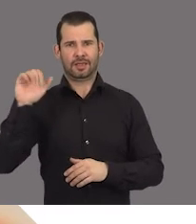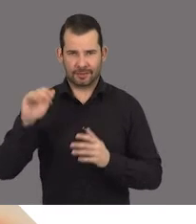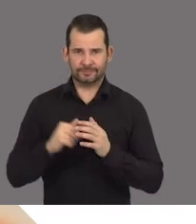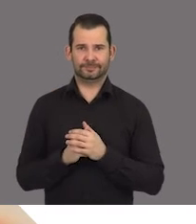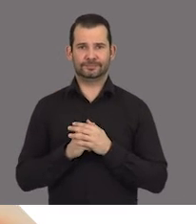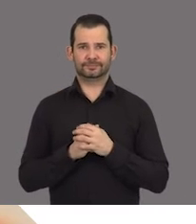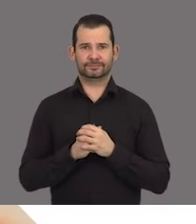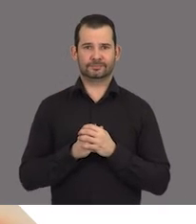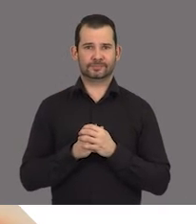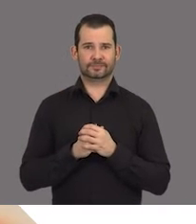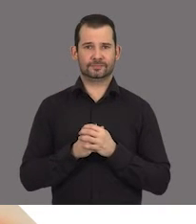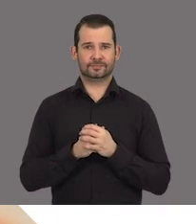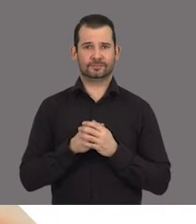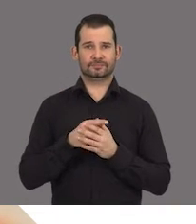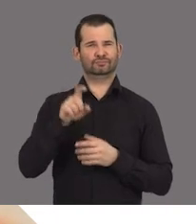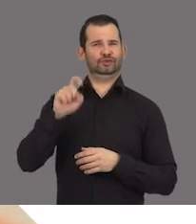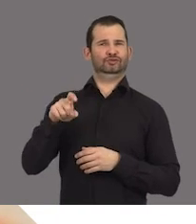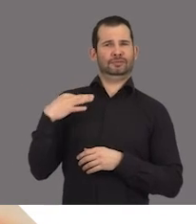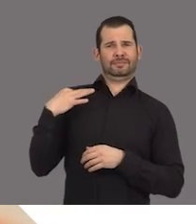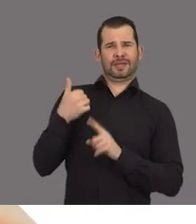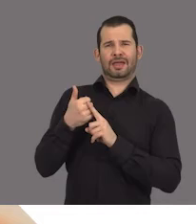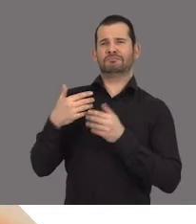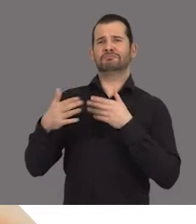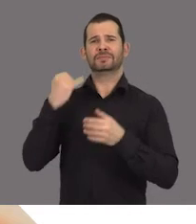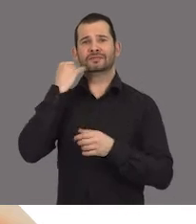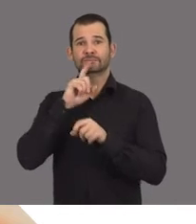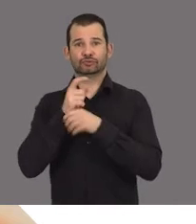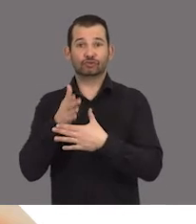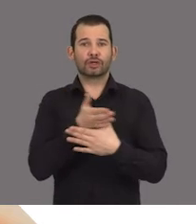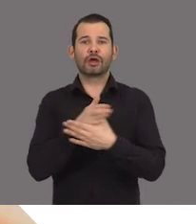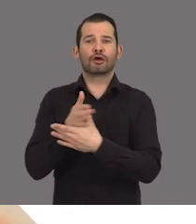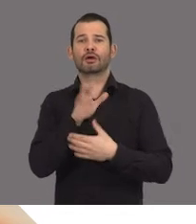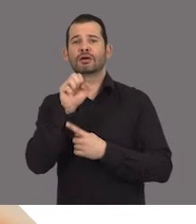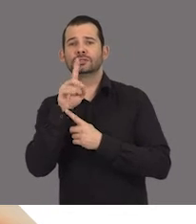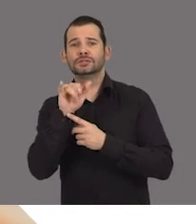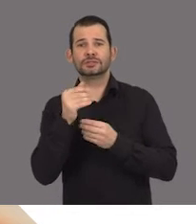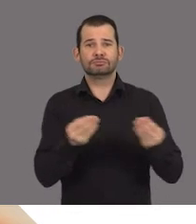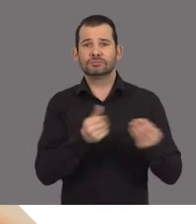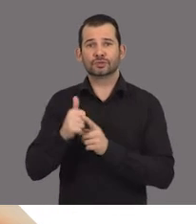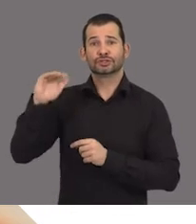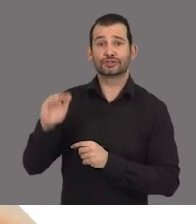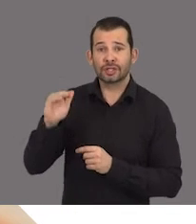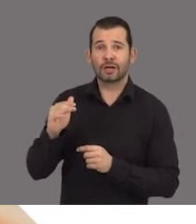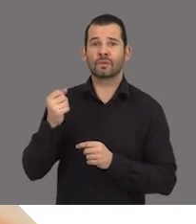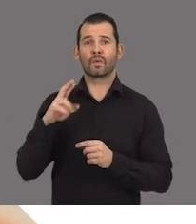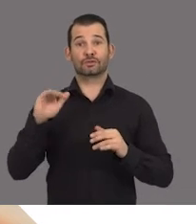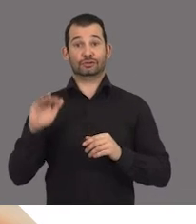You should apply even if you share custody of a child or a child is living with you